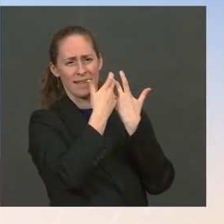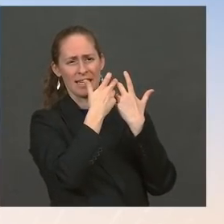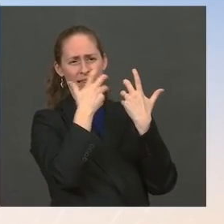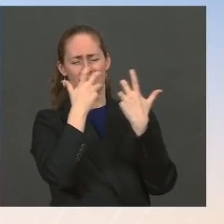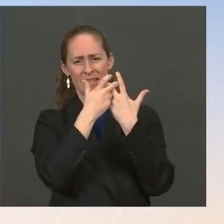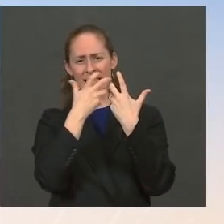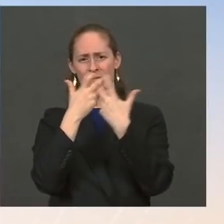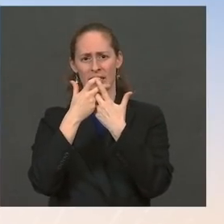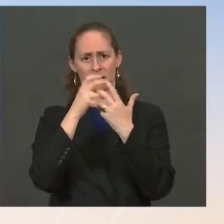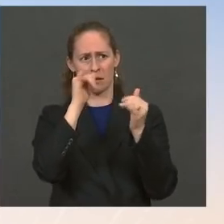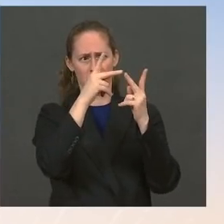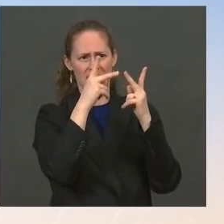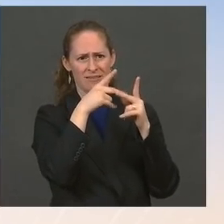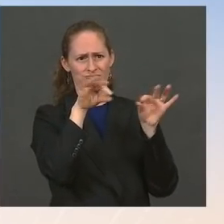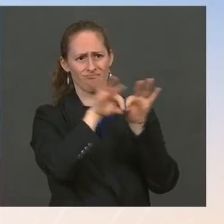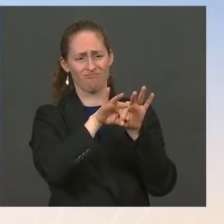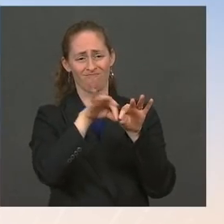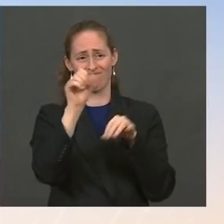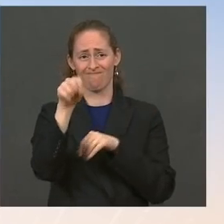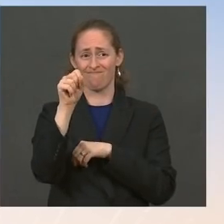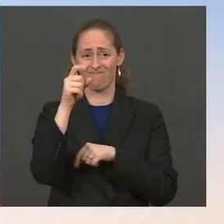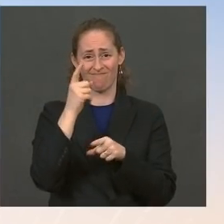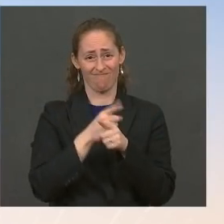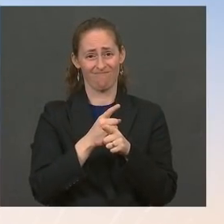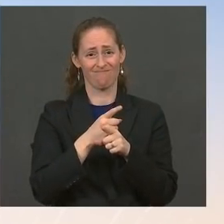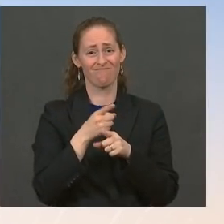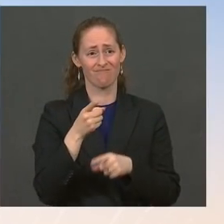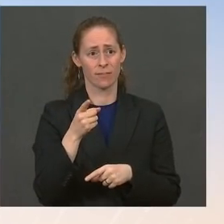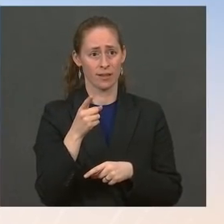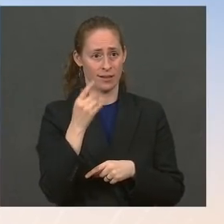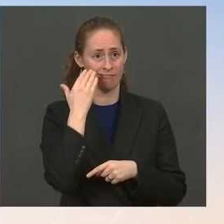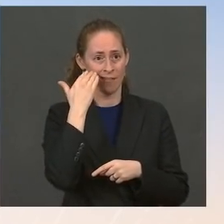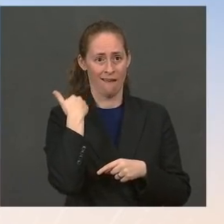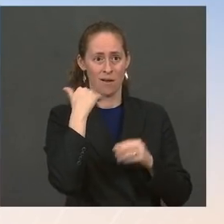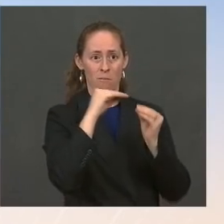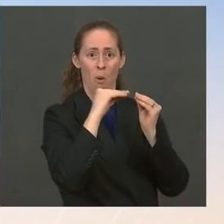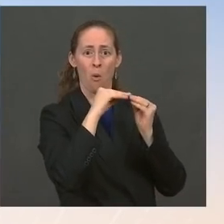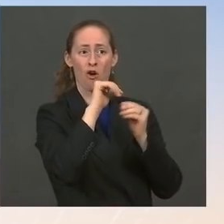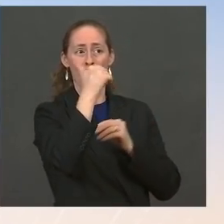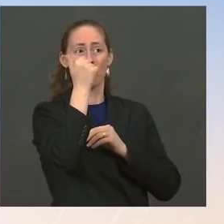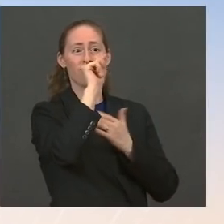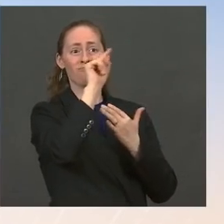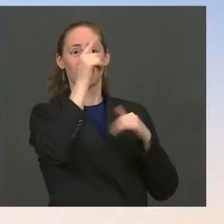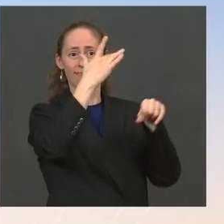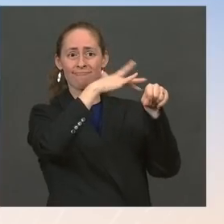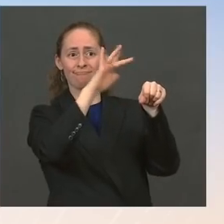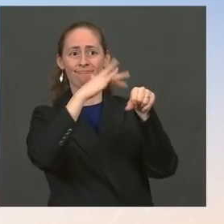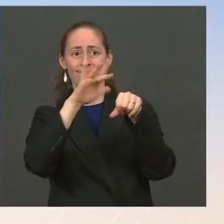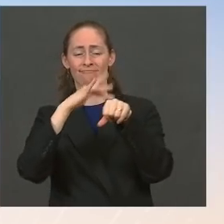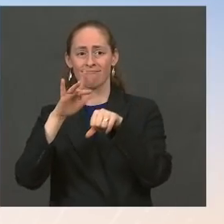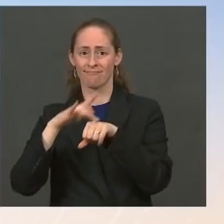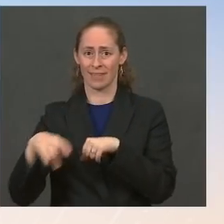But there are dozens of qualified nominees who are waiting to be confirmed, and we're certainly eager to see that move forward. The Press: Thanks, Jen.